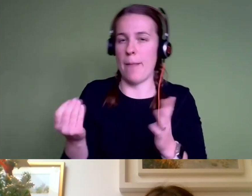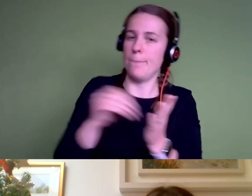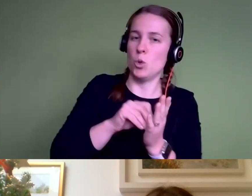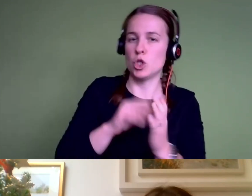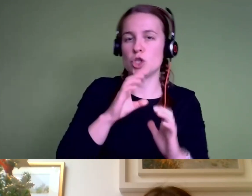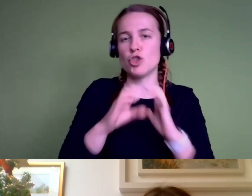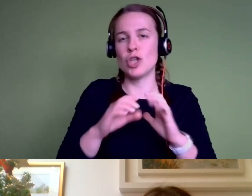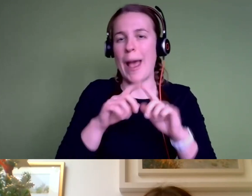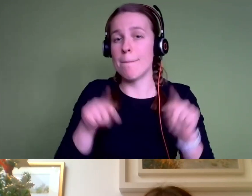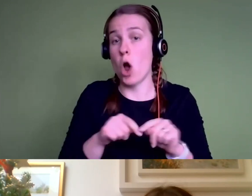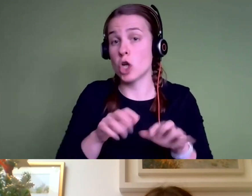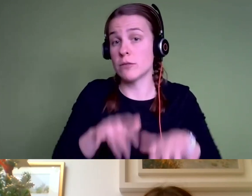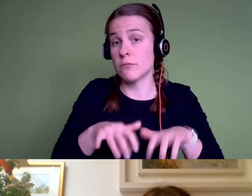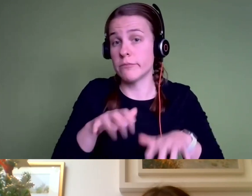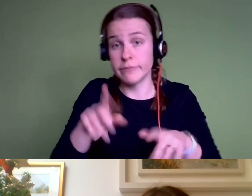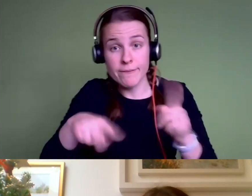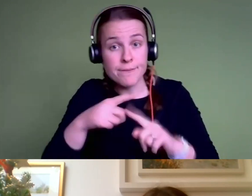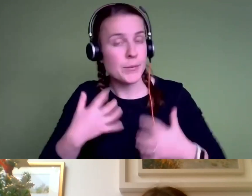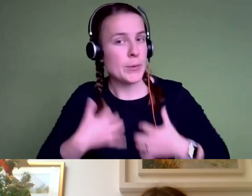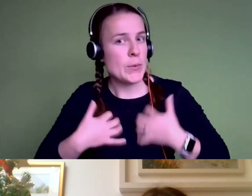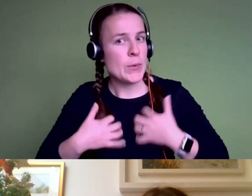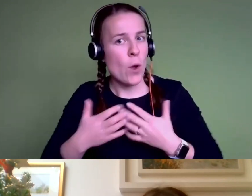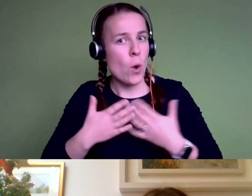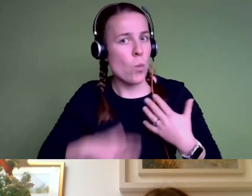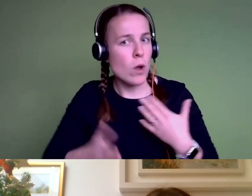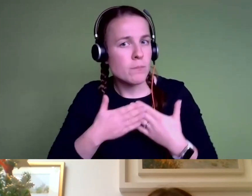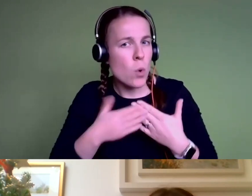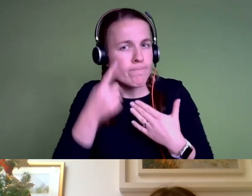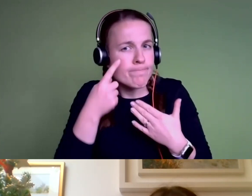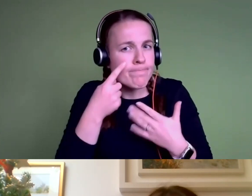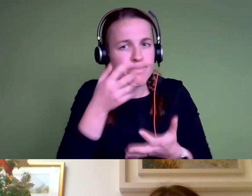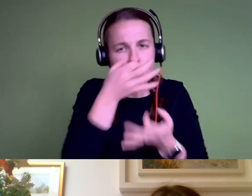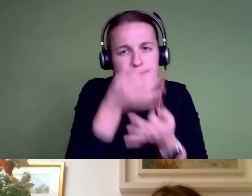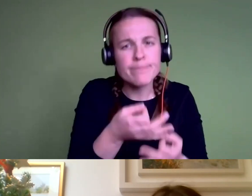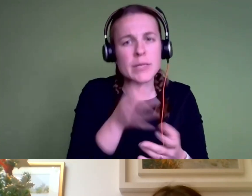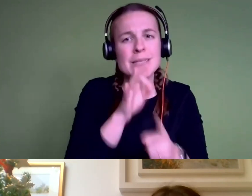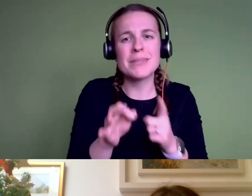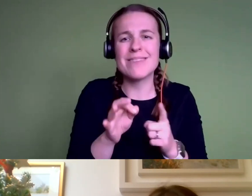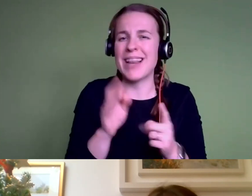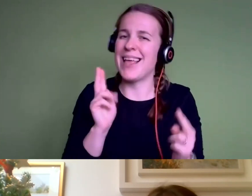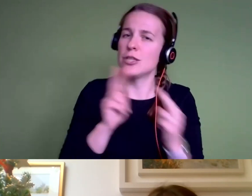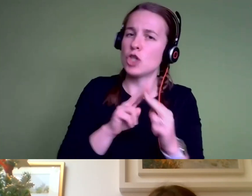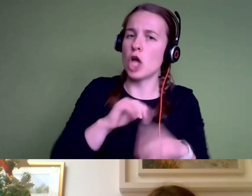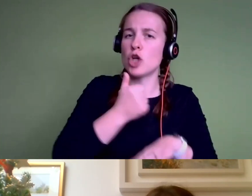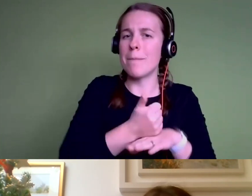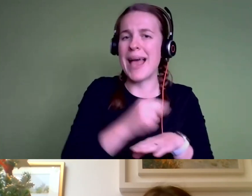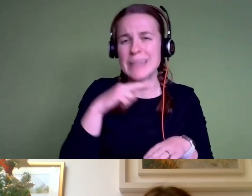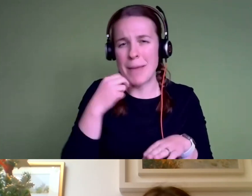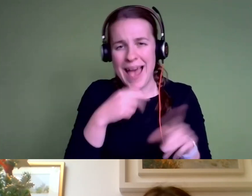We have had lots of positive thank youse,